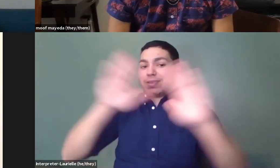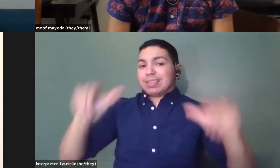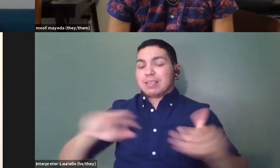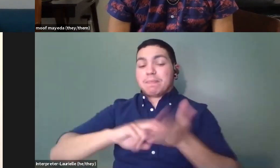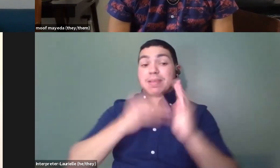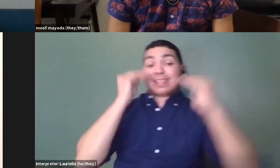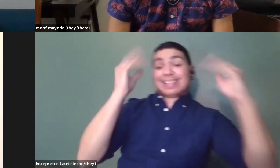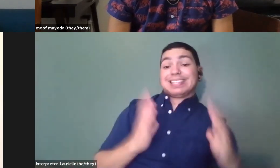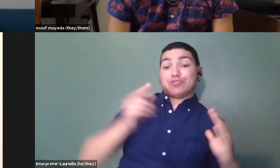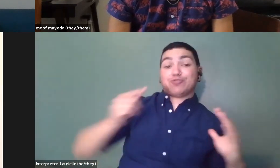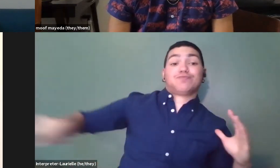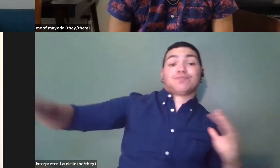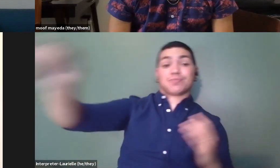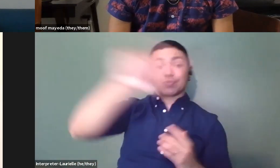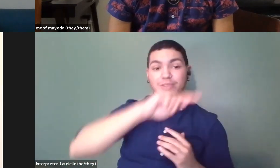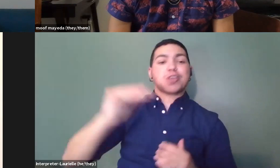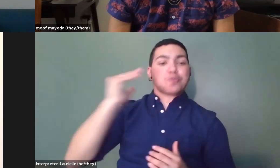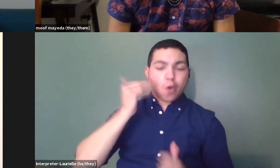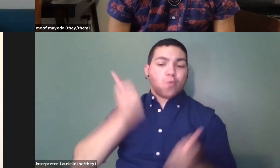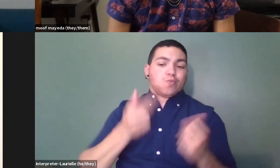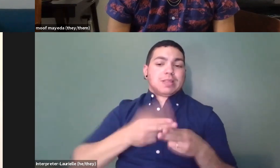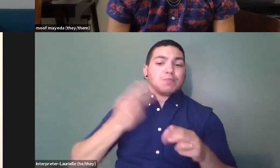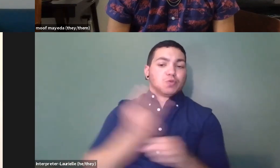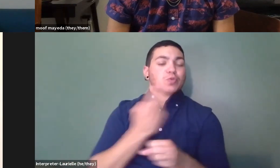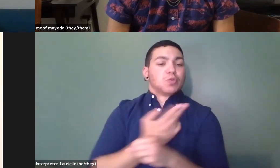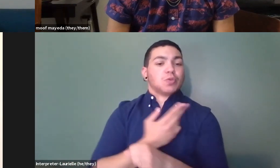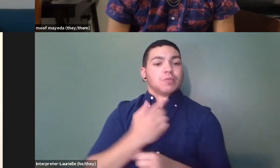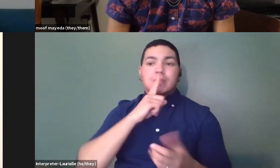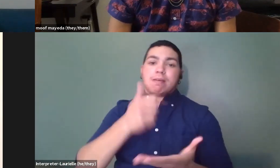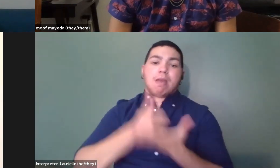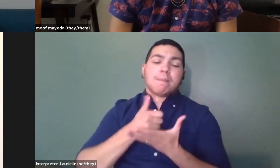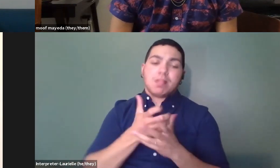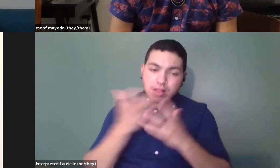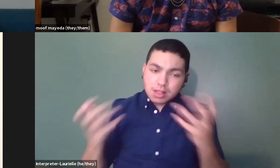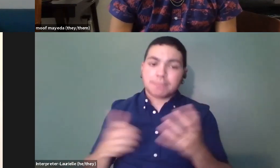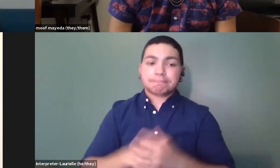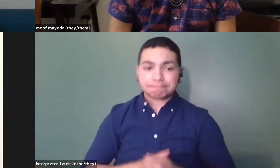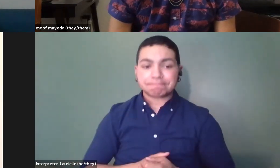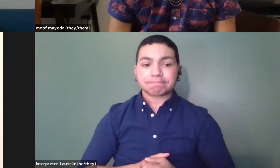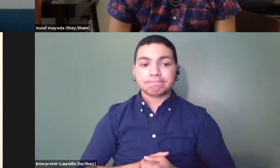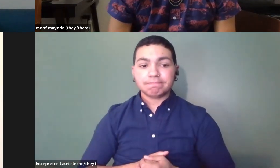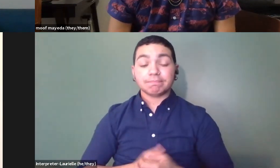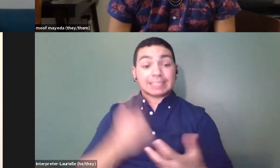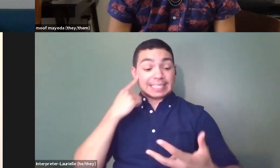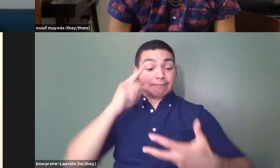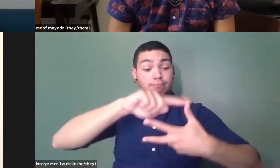legal work and building coalitions, building --